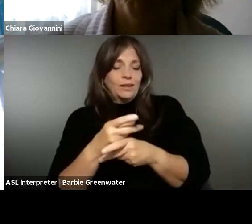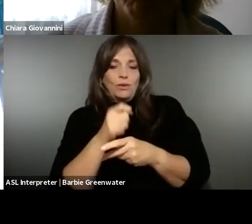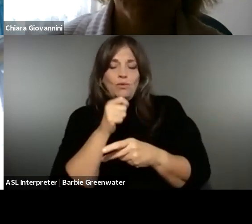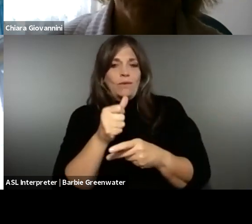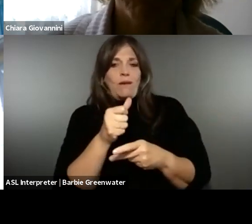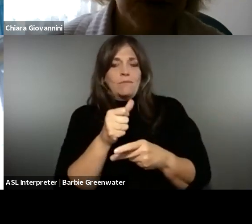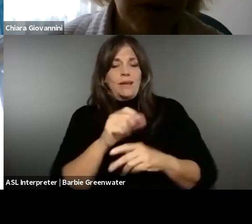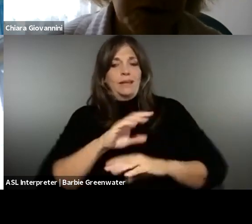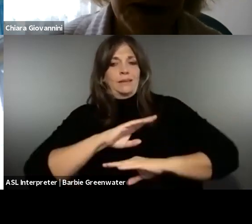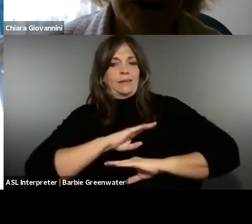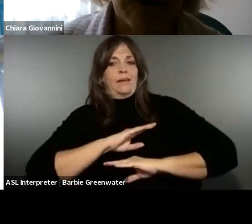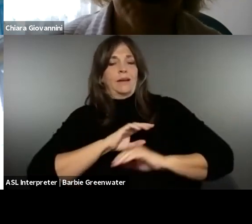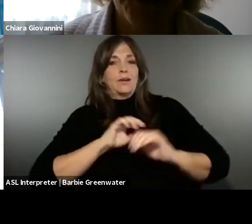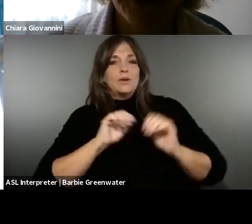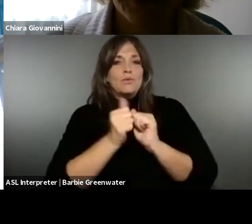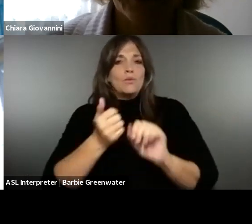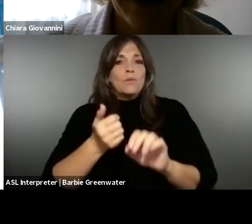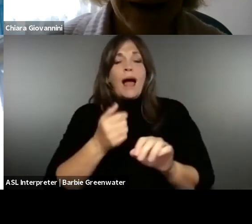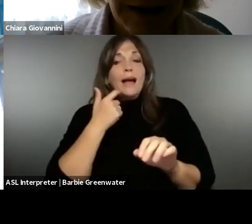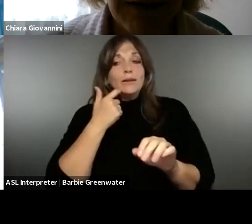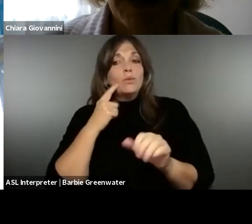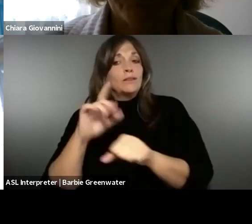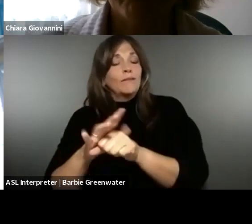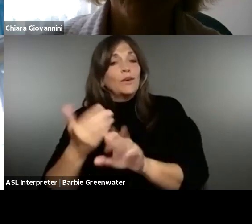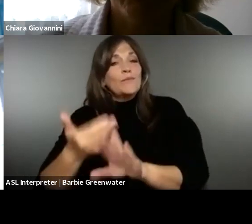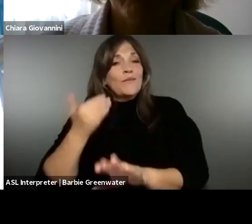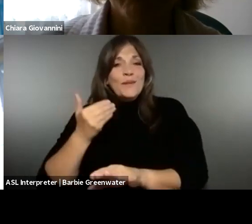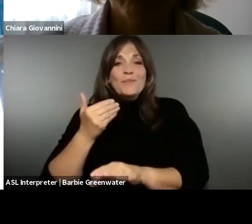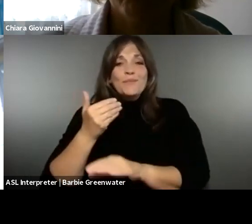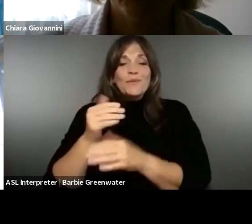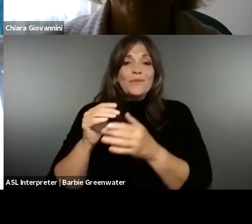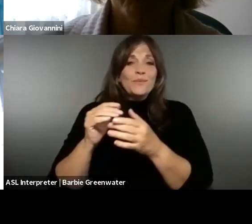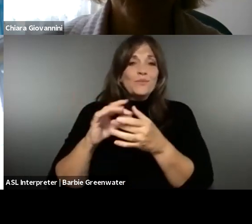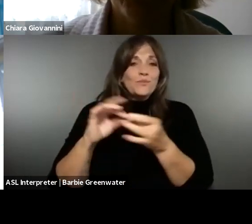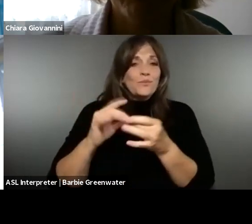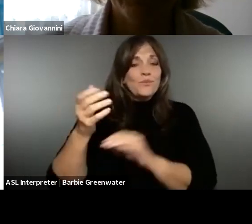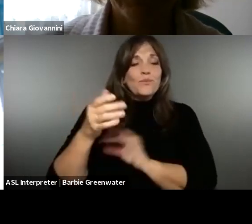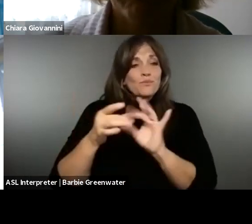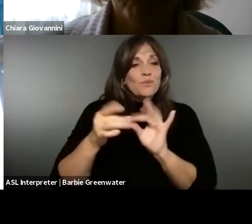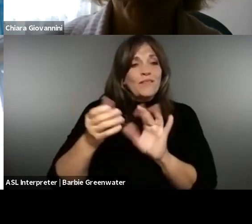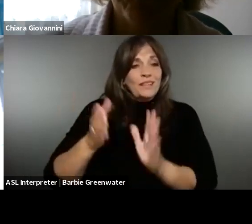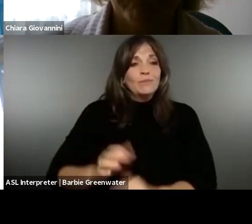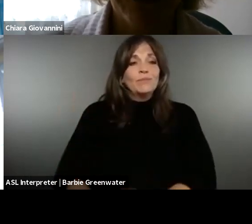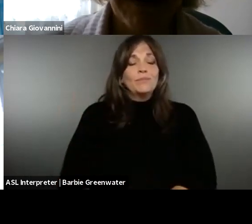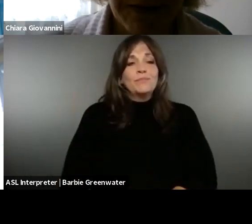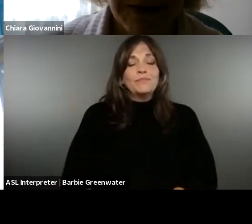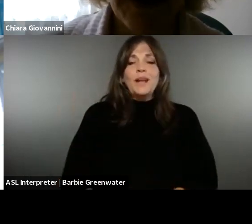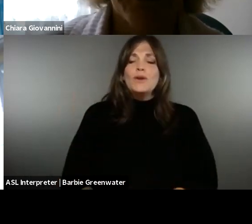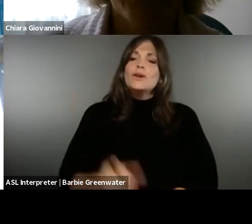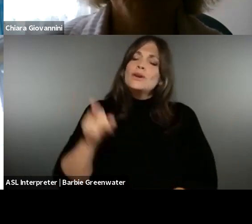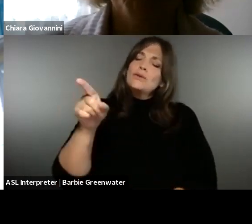the demand of products and services will not be optimize and I think that has been covered by